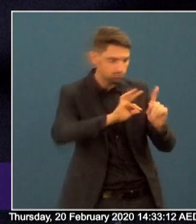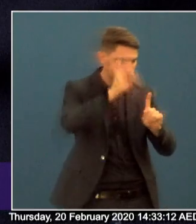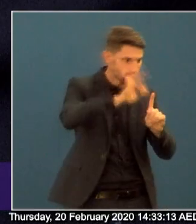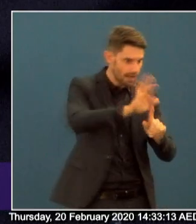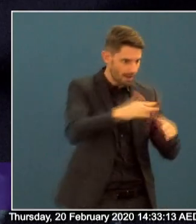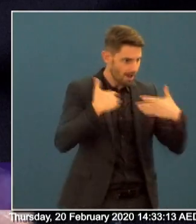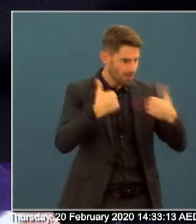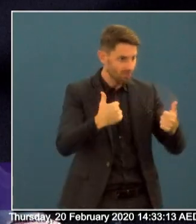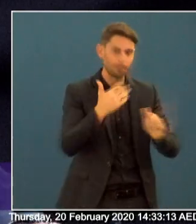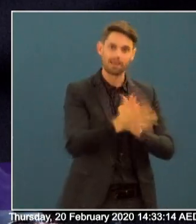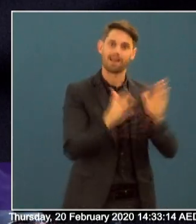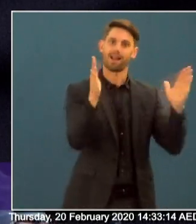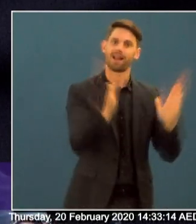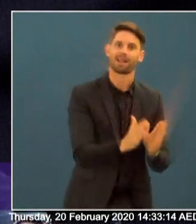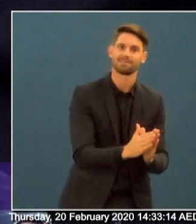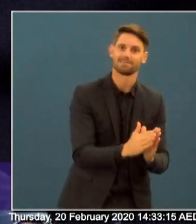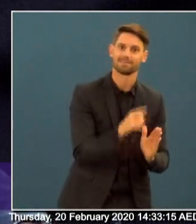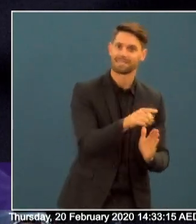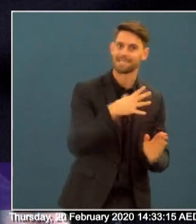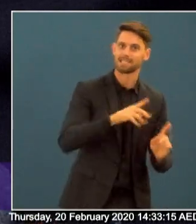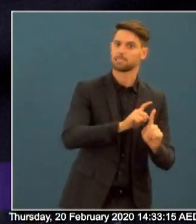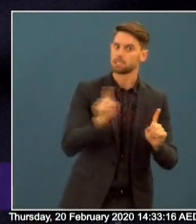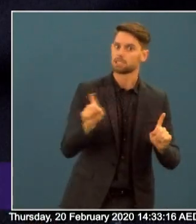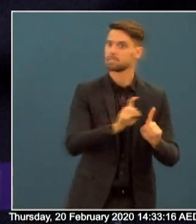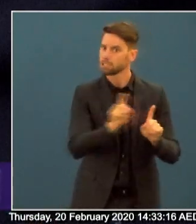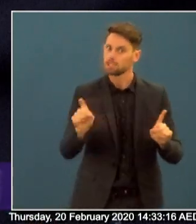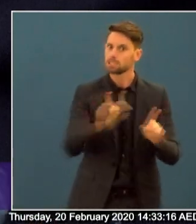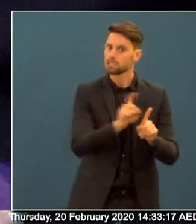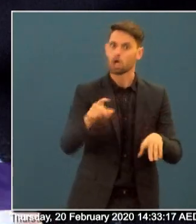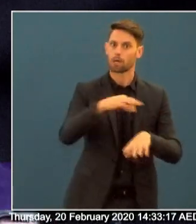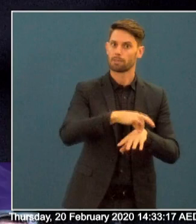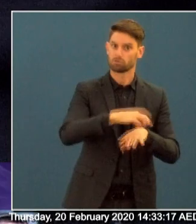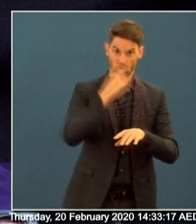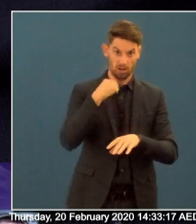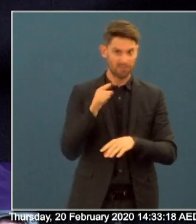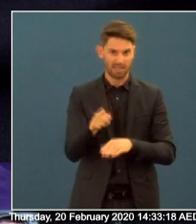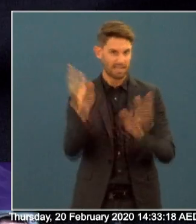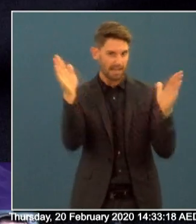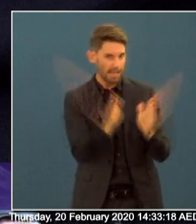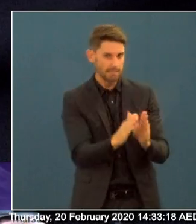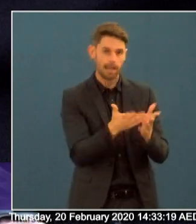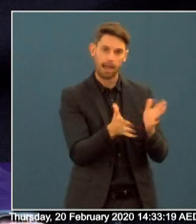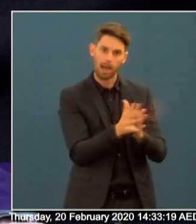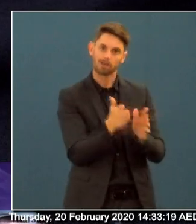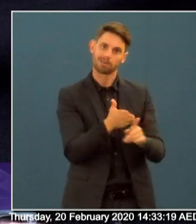given we know that people with intellectual disability come to hospital frequently, including through failed admissions,